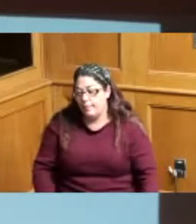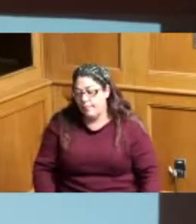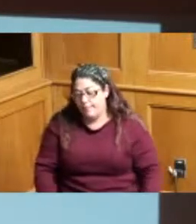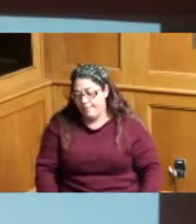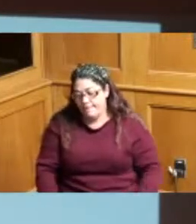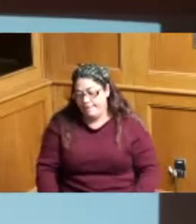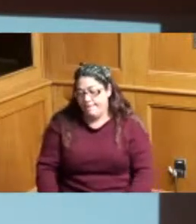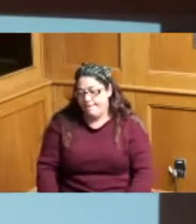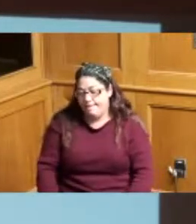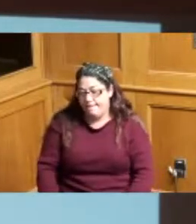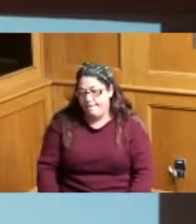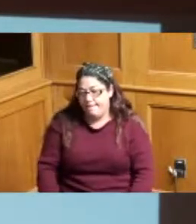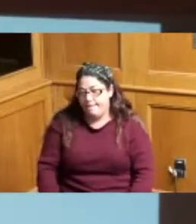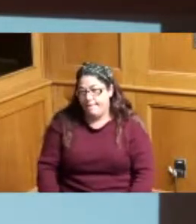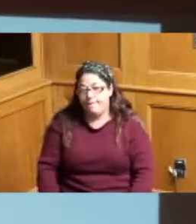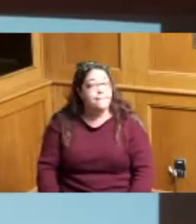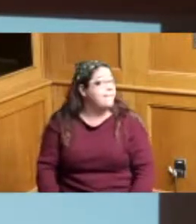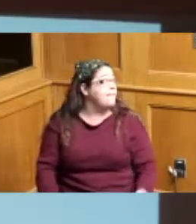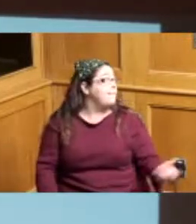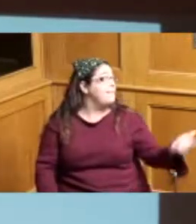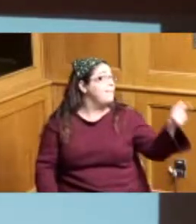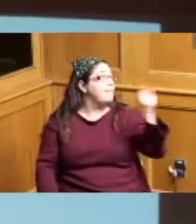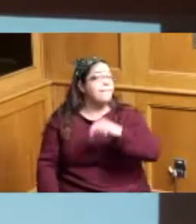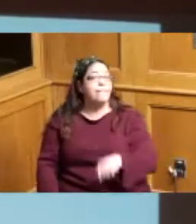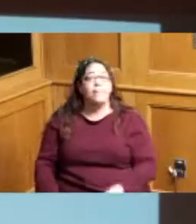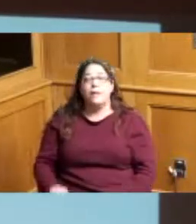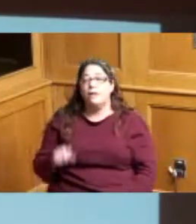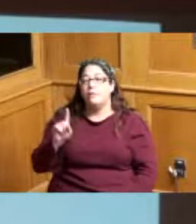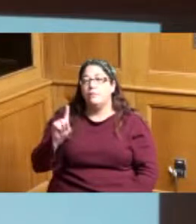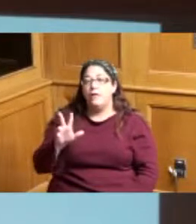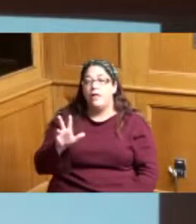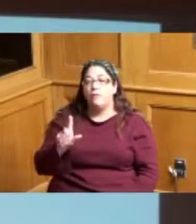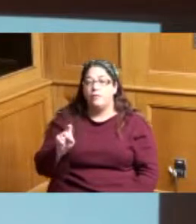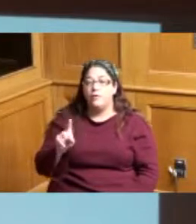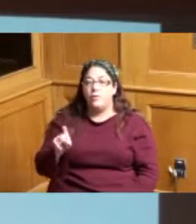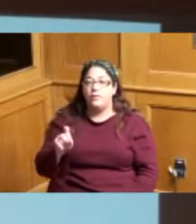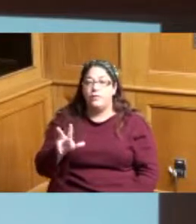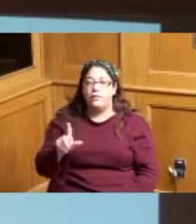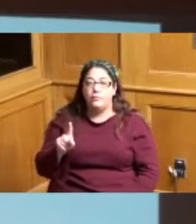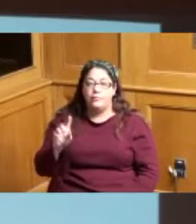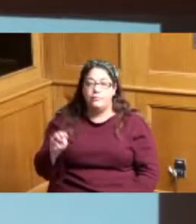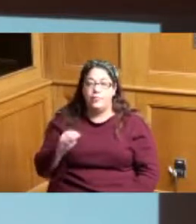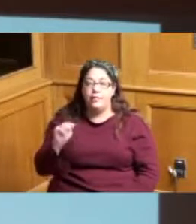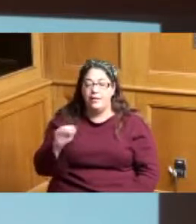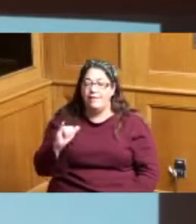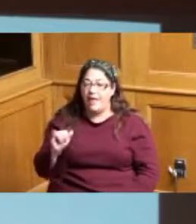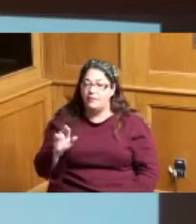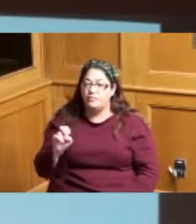so for the 131 million based on existing revenue again that's not to generate new revenue but based